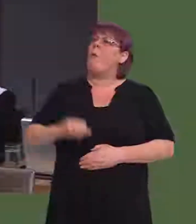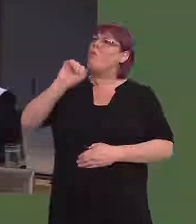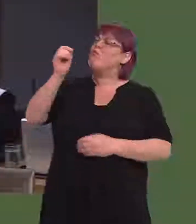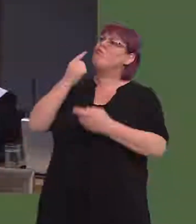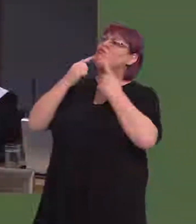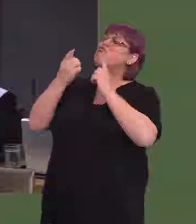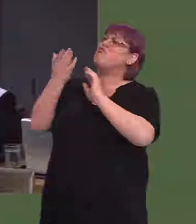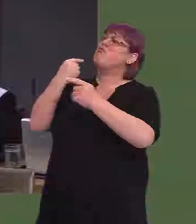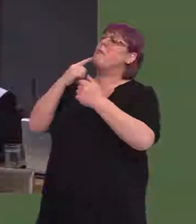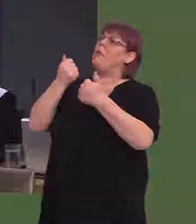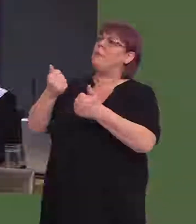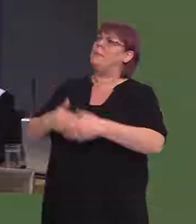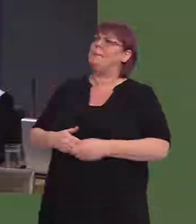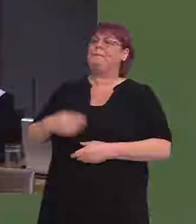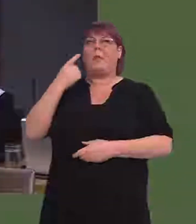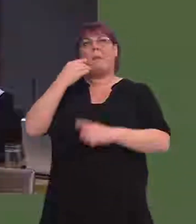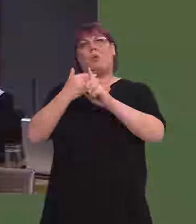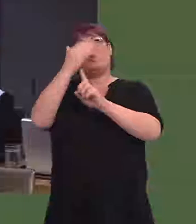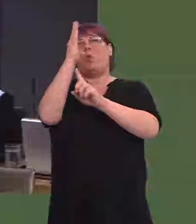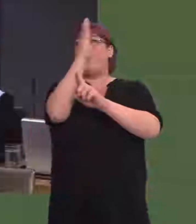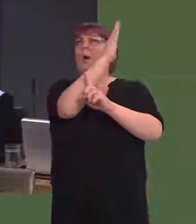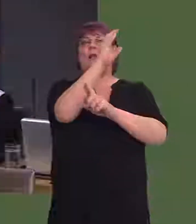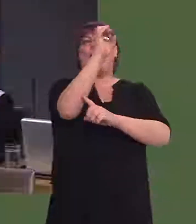Ambulances in the north-west, in Anglesey and across north Wales, I'm sure, have on